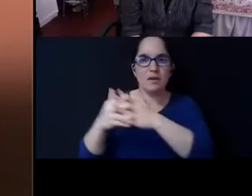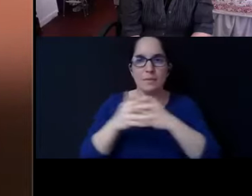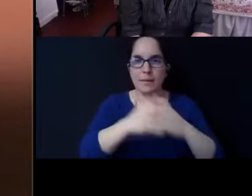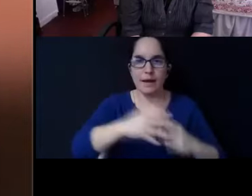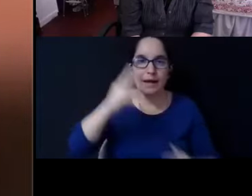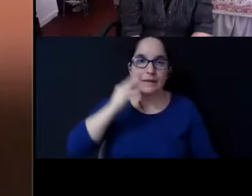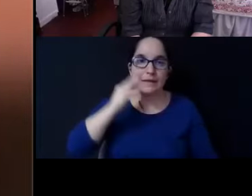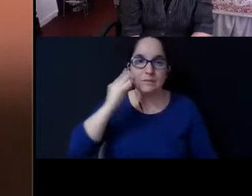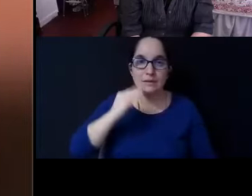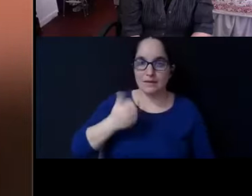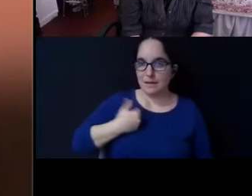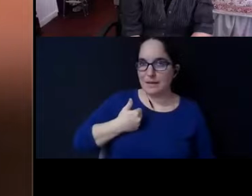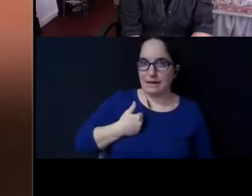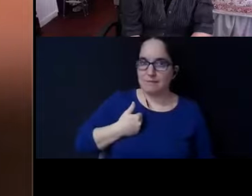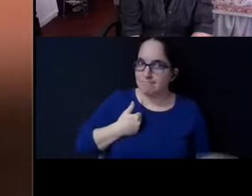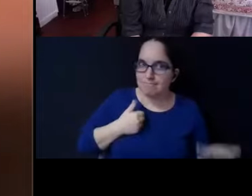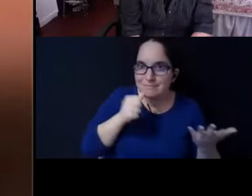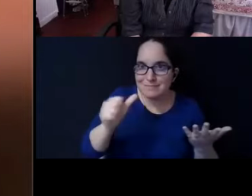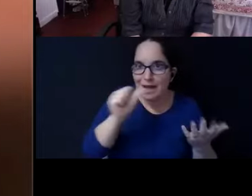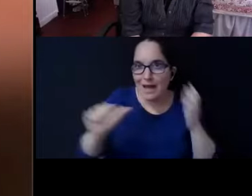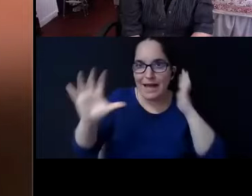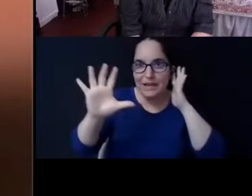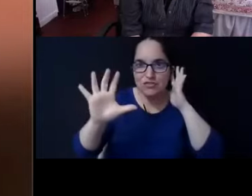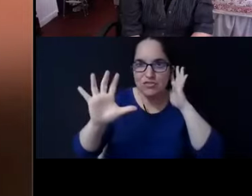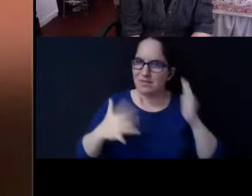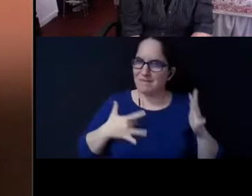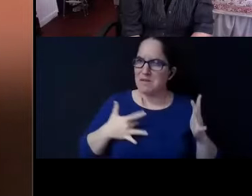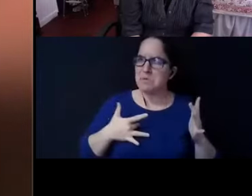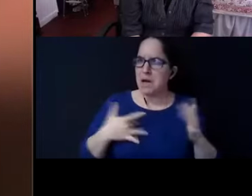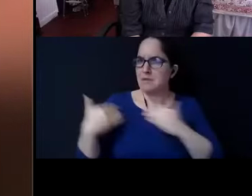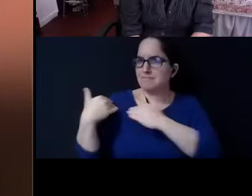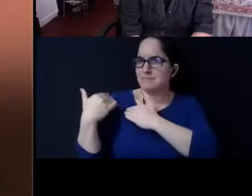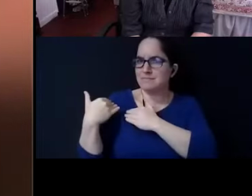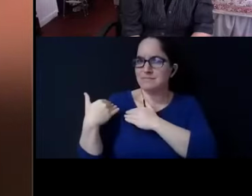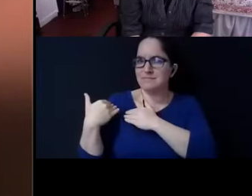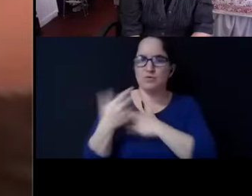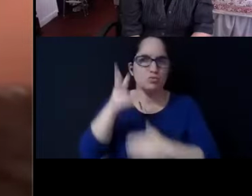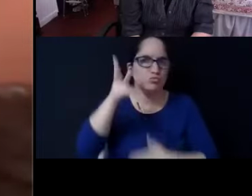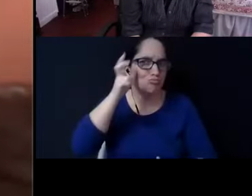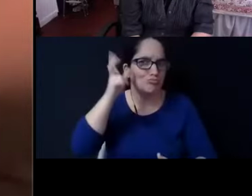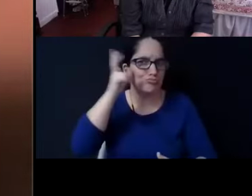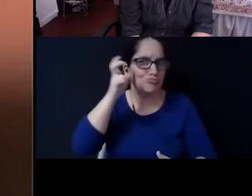someone who's not Asian, I felt like it was my duty to listen, you know, if I have questions, you know,